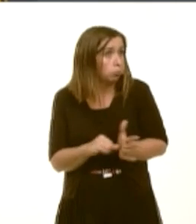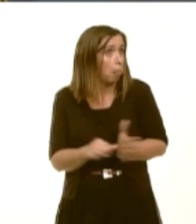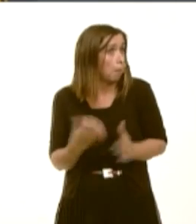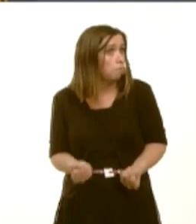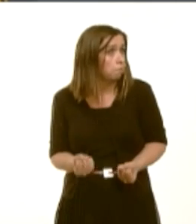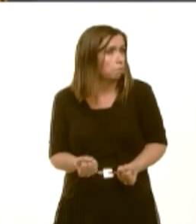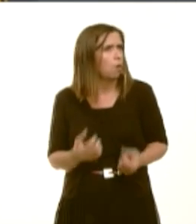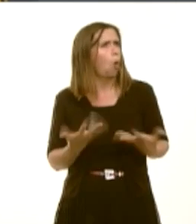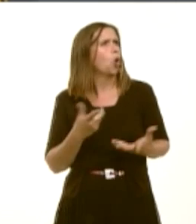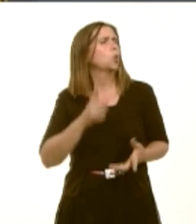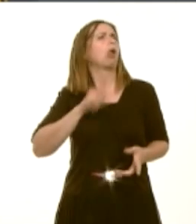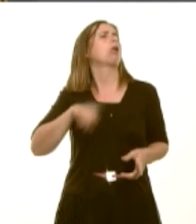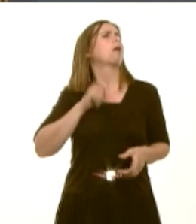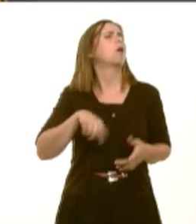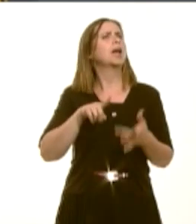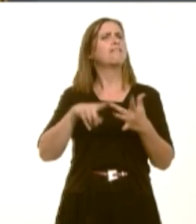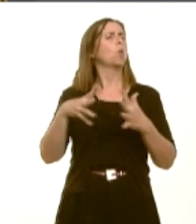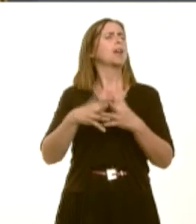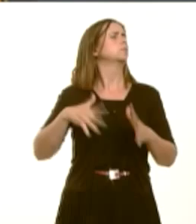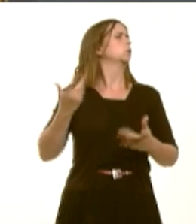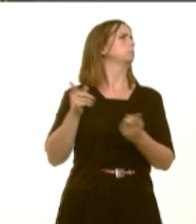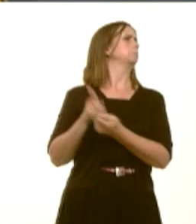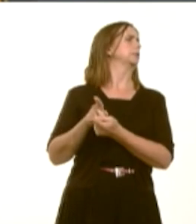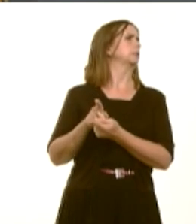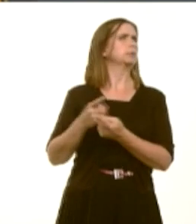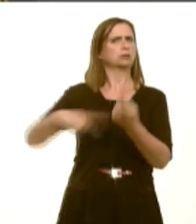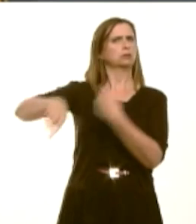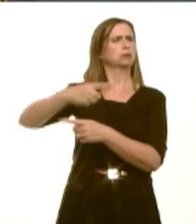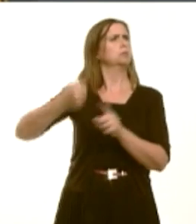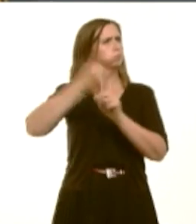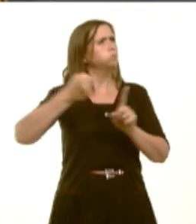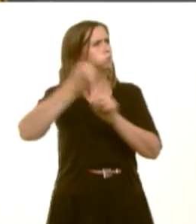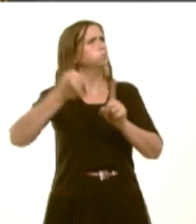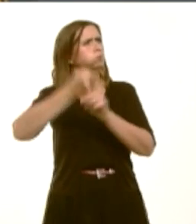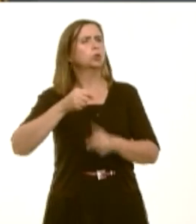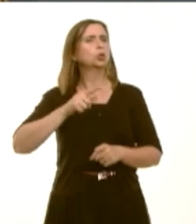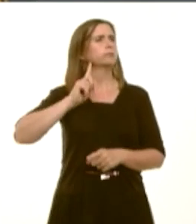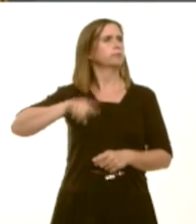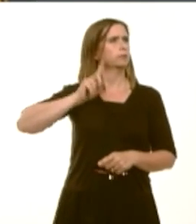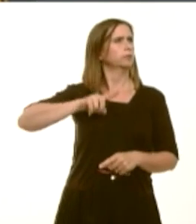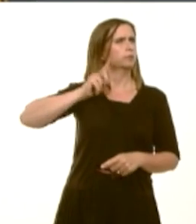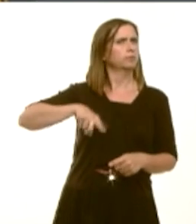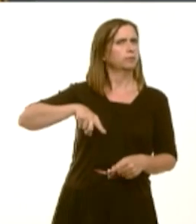to hear from Irfon Williams and the campaigners, or whether or not you have a solution to this